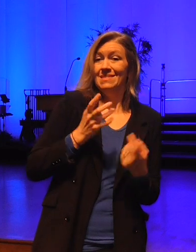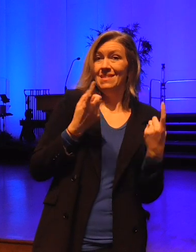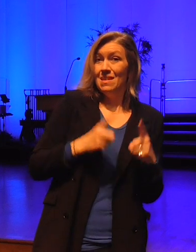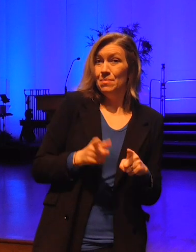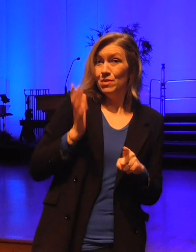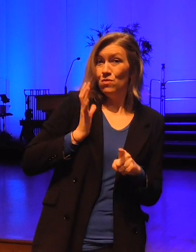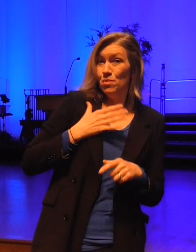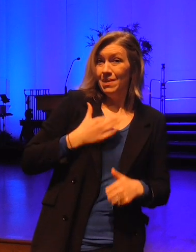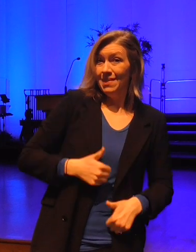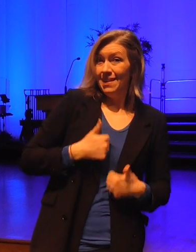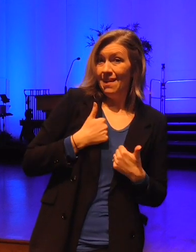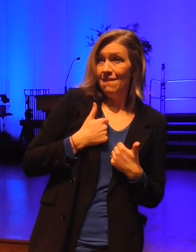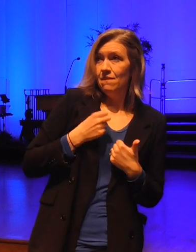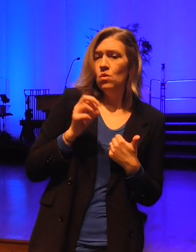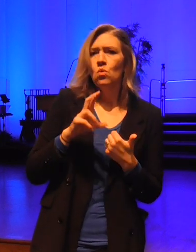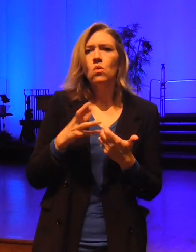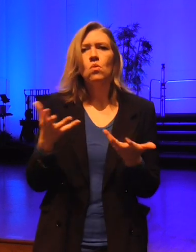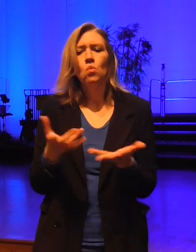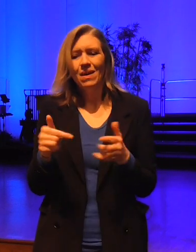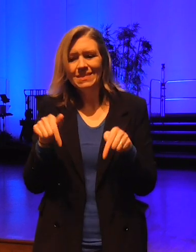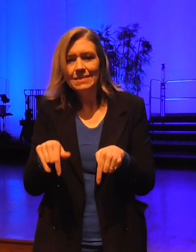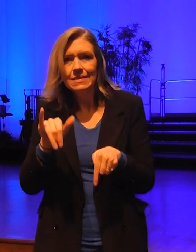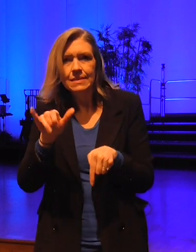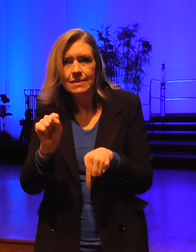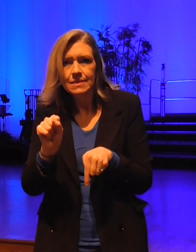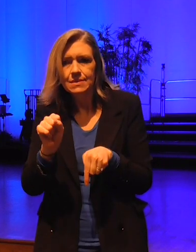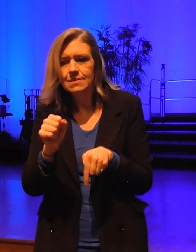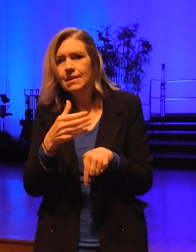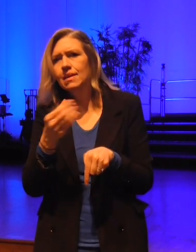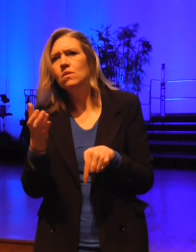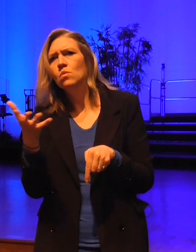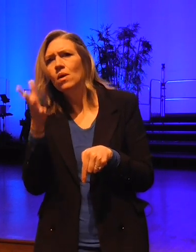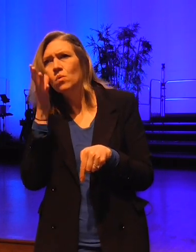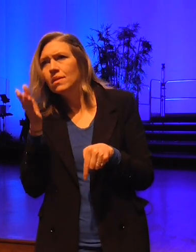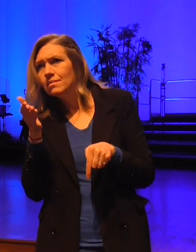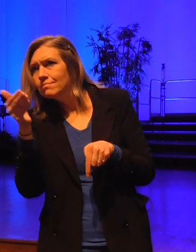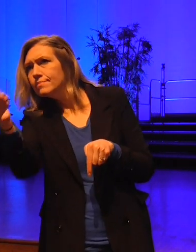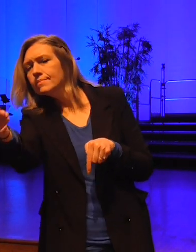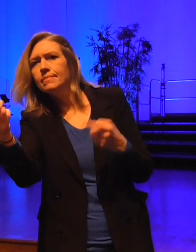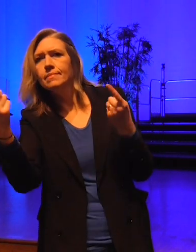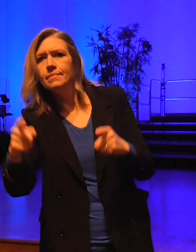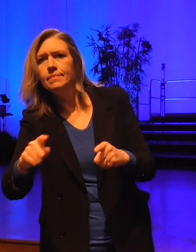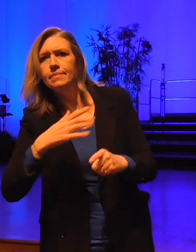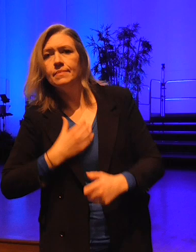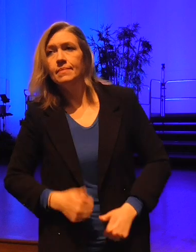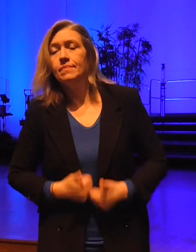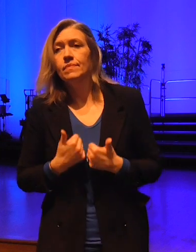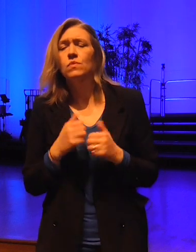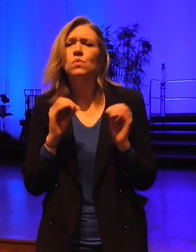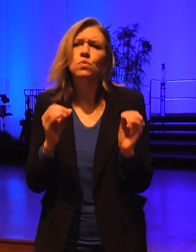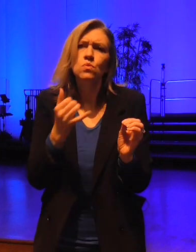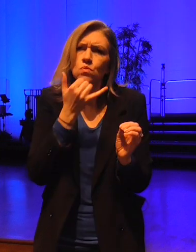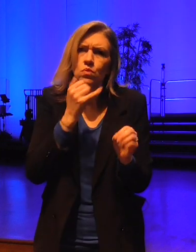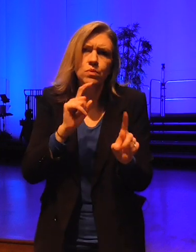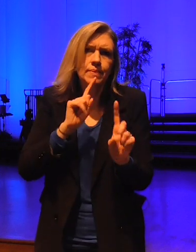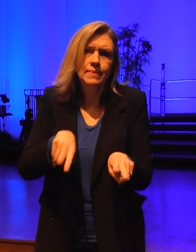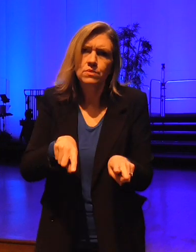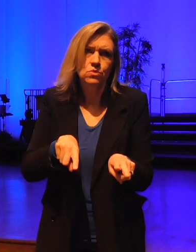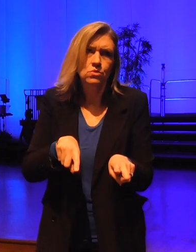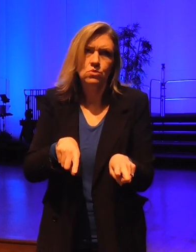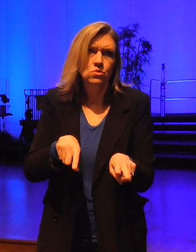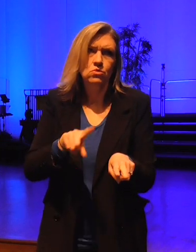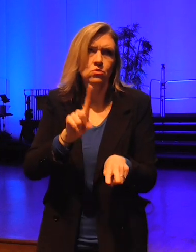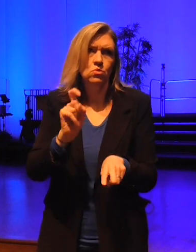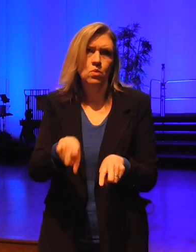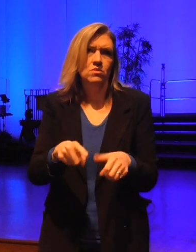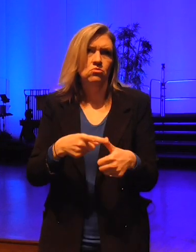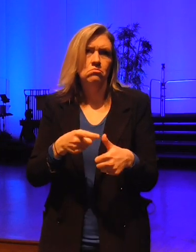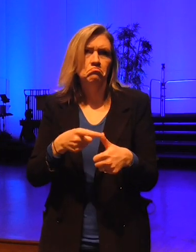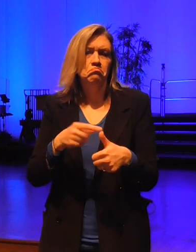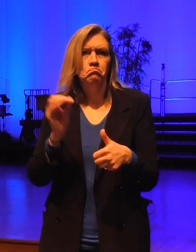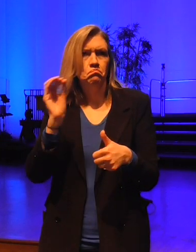what is and what is to come in my life there's no wrong answer to this question and yet our